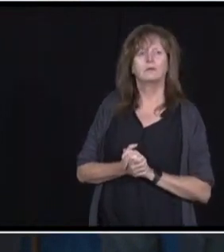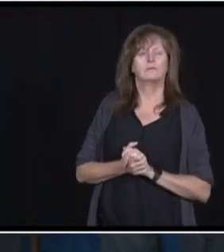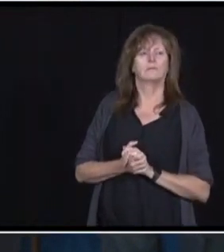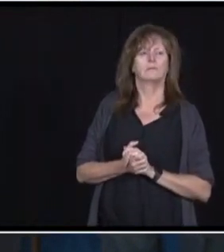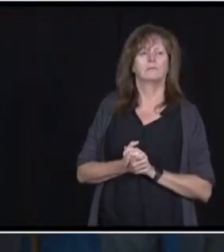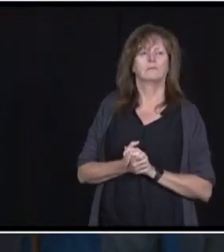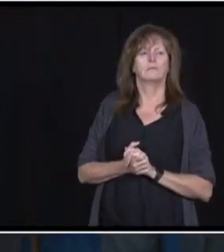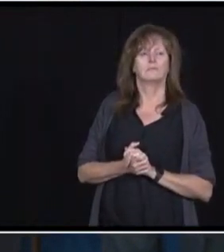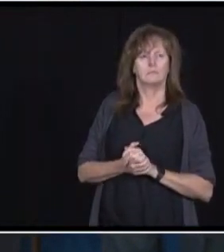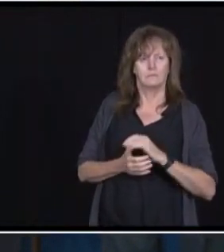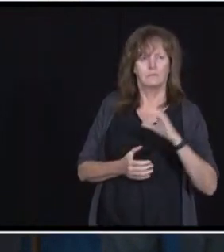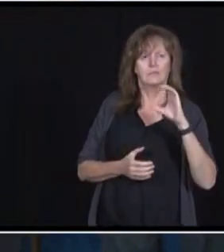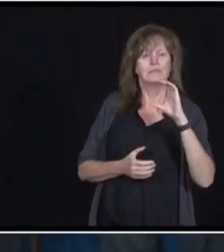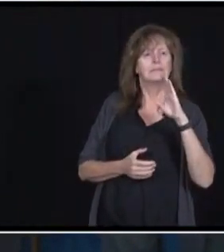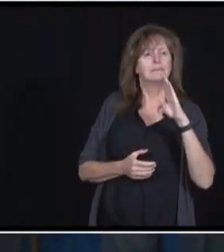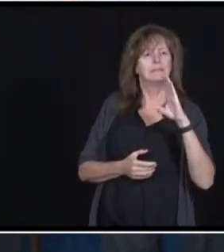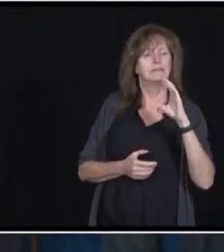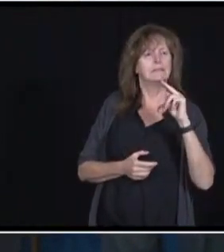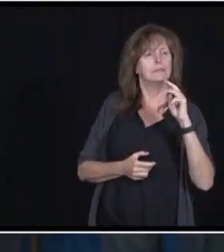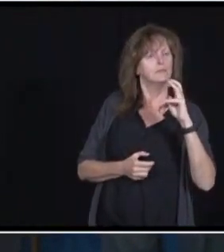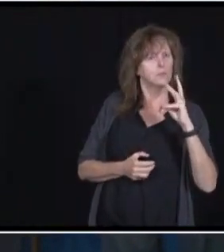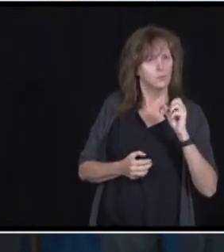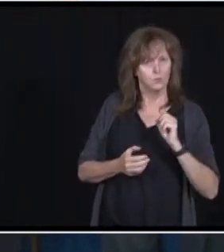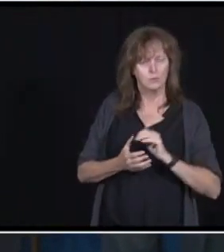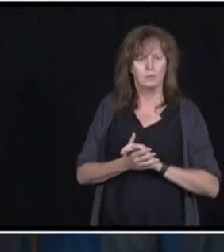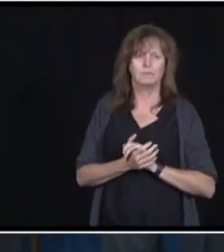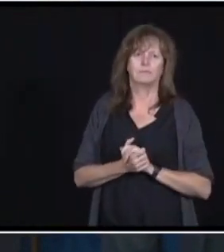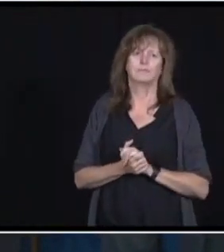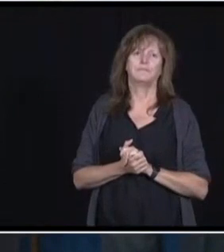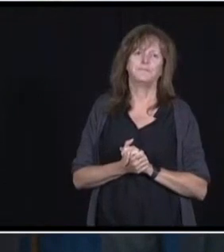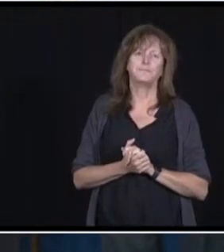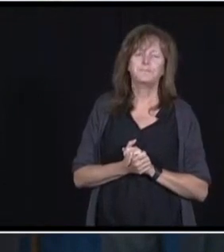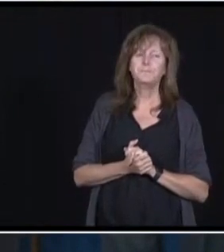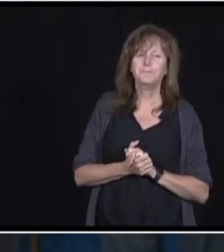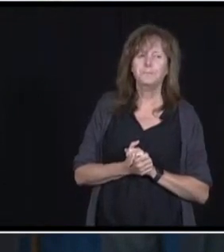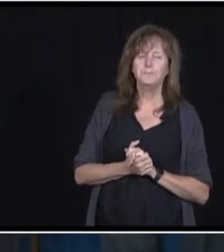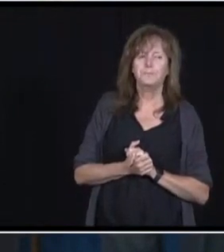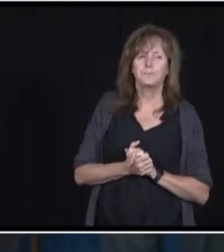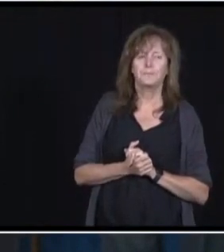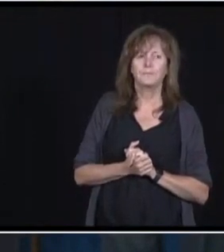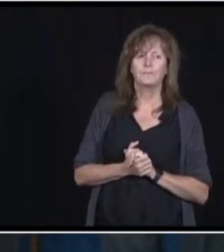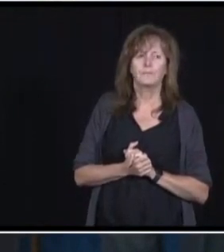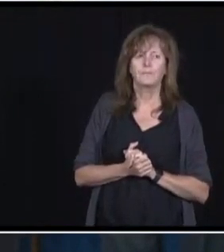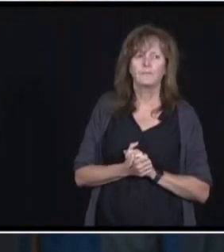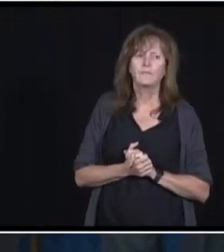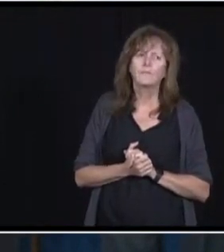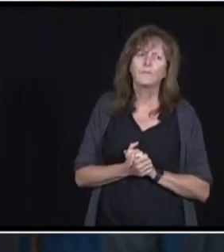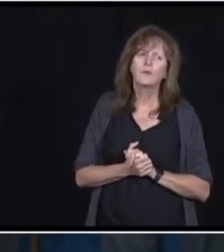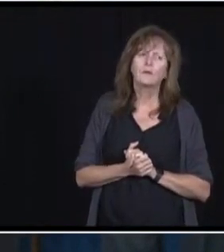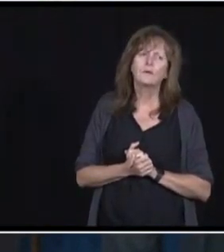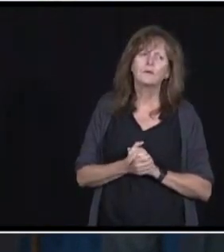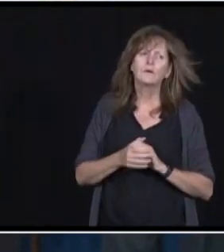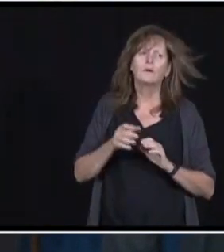Next question. Your next question comes from Lorinda with CBC news. Hi there premier.